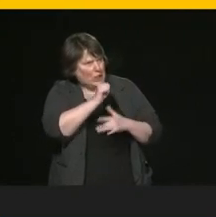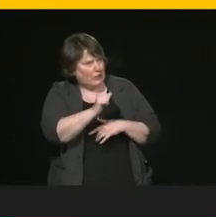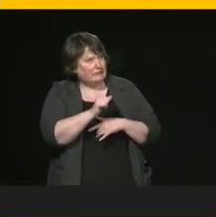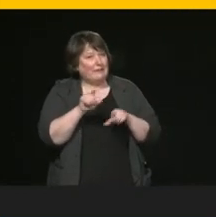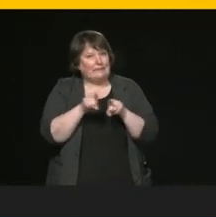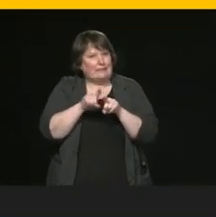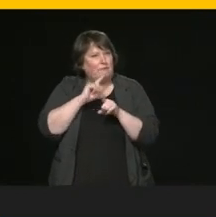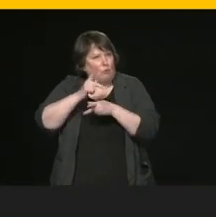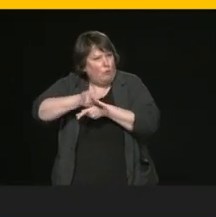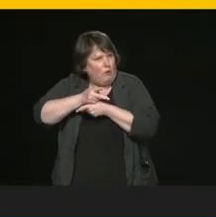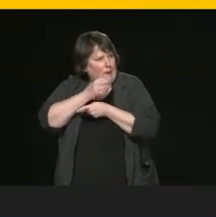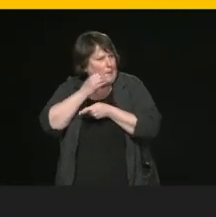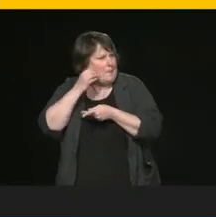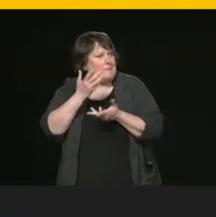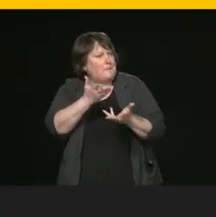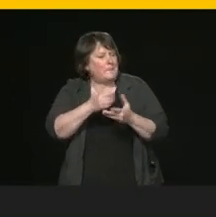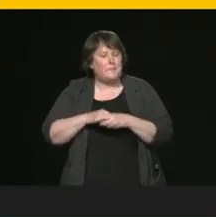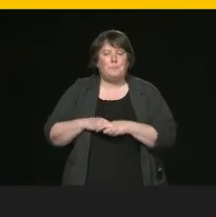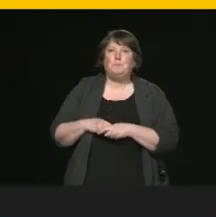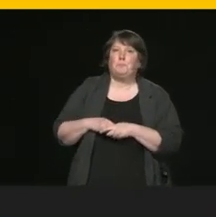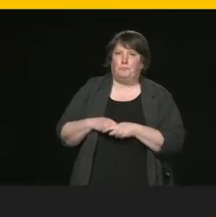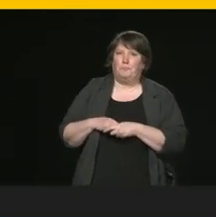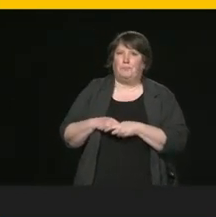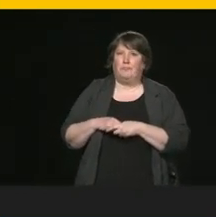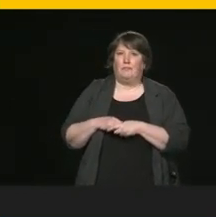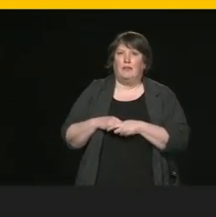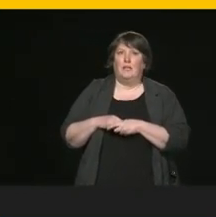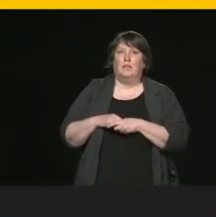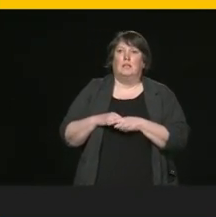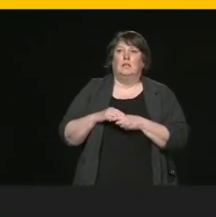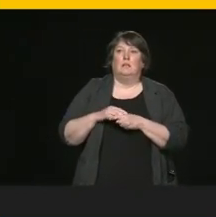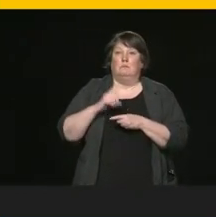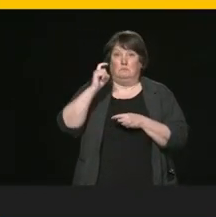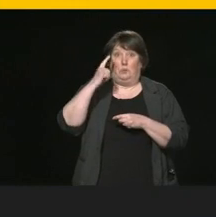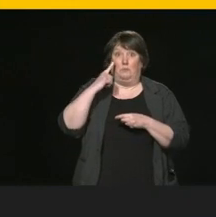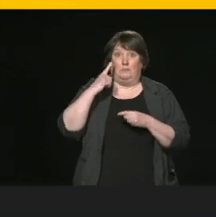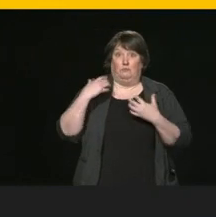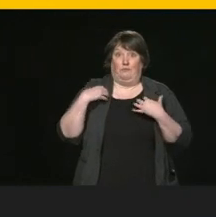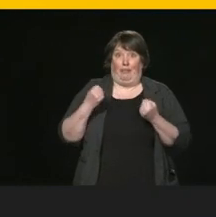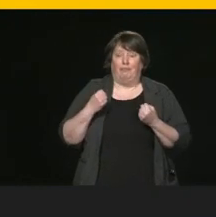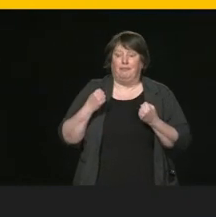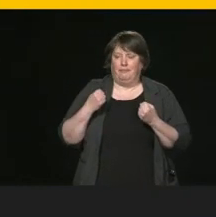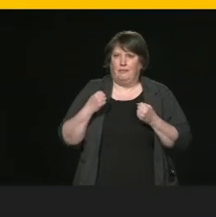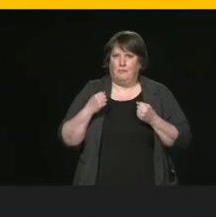GET SICK AND THE SAME FOR LONG-TERM CARE FACILITIES? FIRST OF ALL, I'LL TURN TO